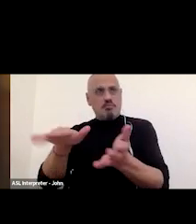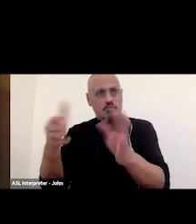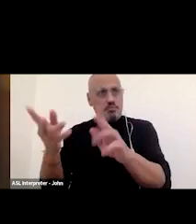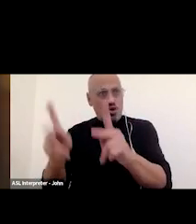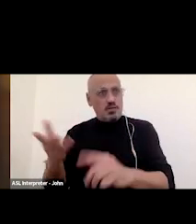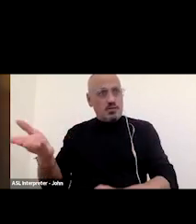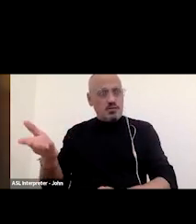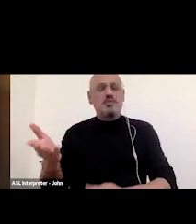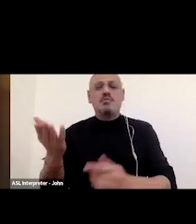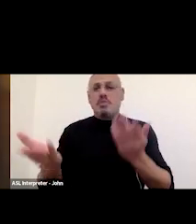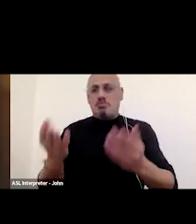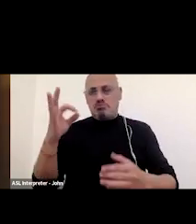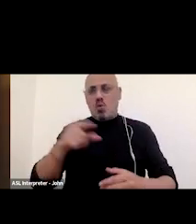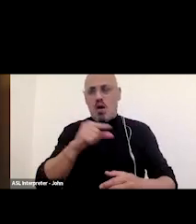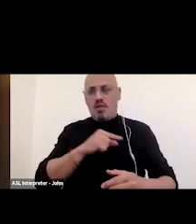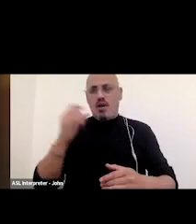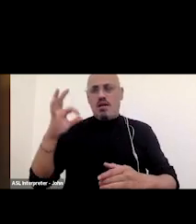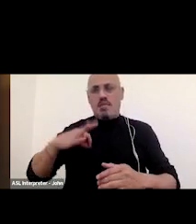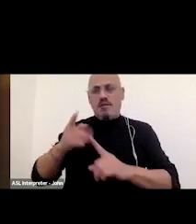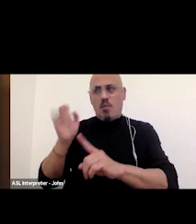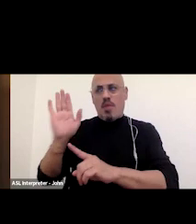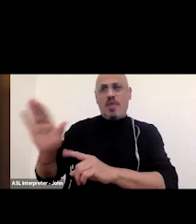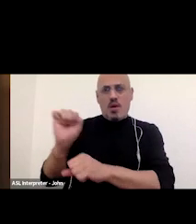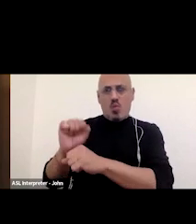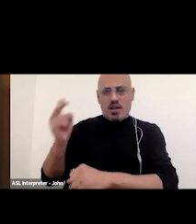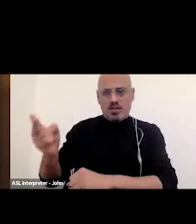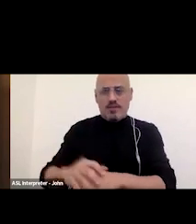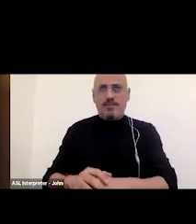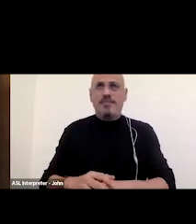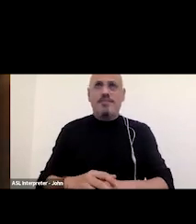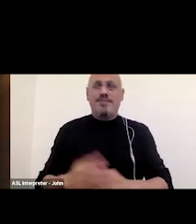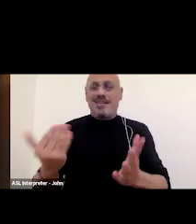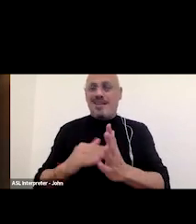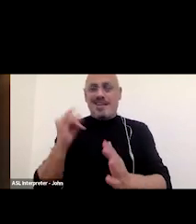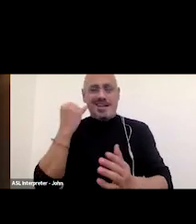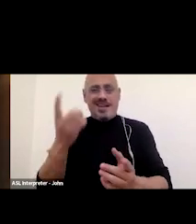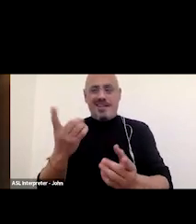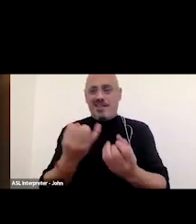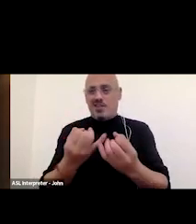you may be eligible for benefits on their work history. Again, if you were divorced when they died,